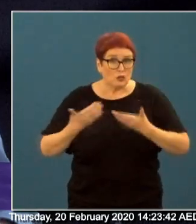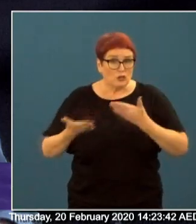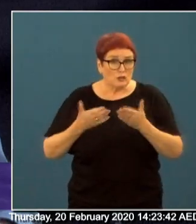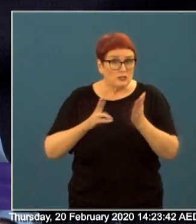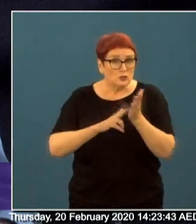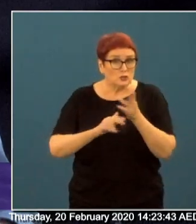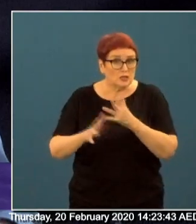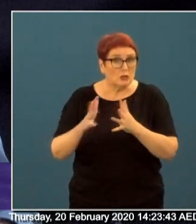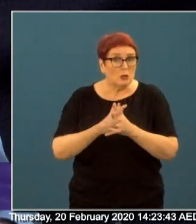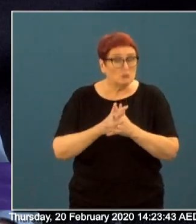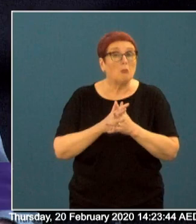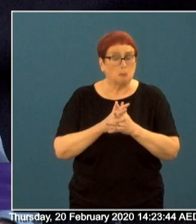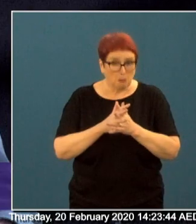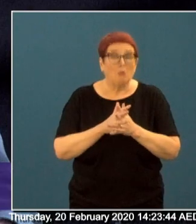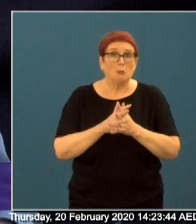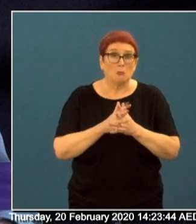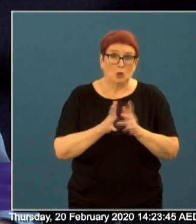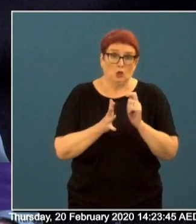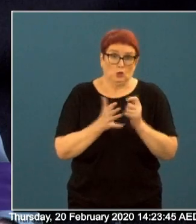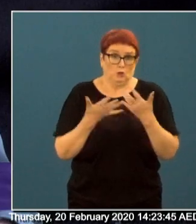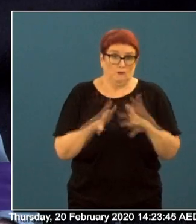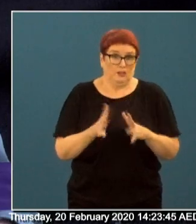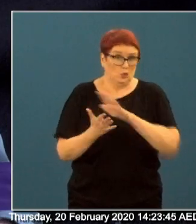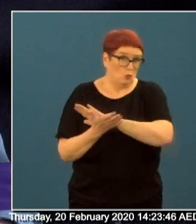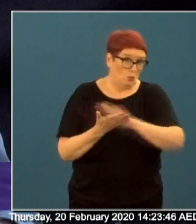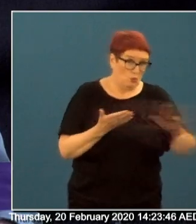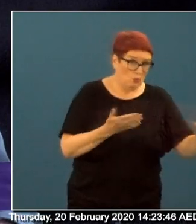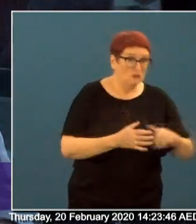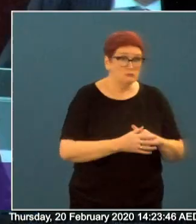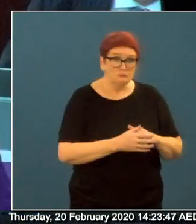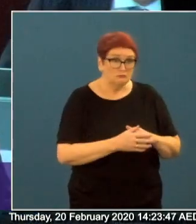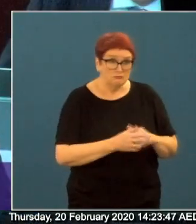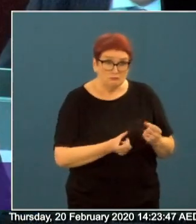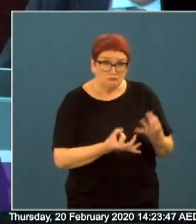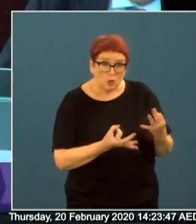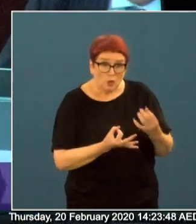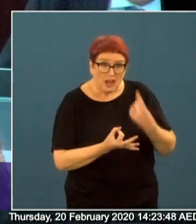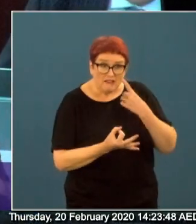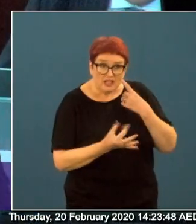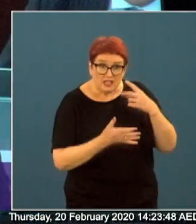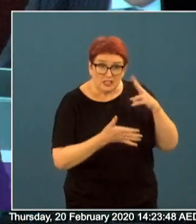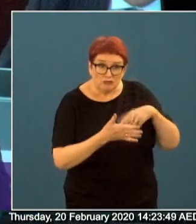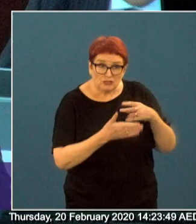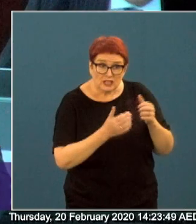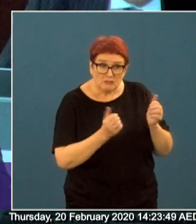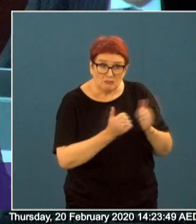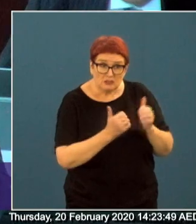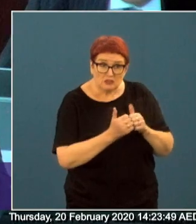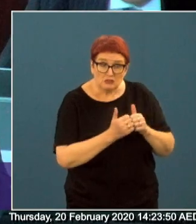And that project is nearer to completion. It doesn't already exist? PROF TROLLOR: No. So have there been any Easy Read material